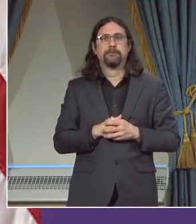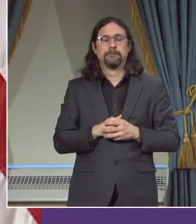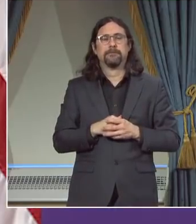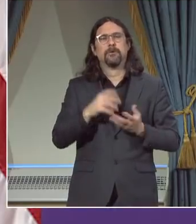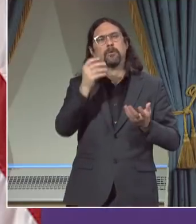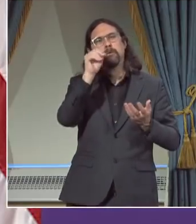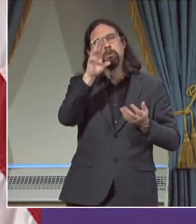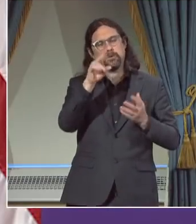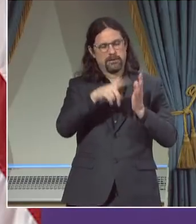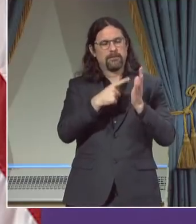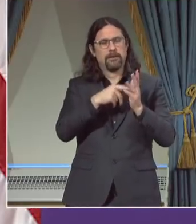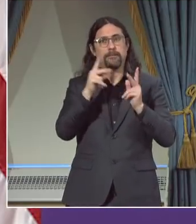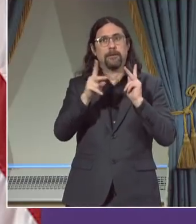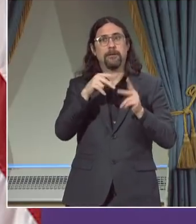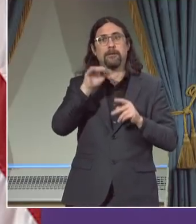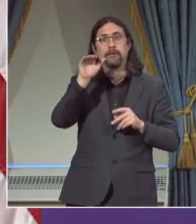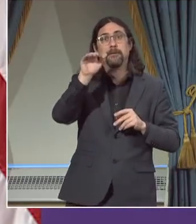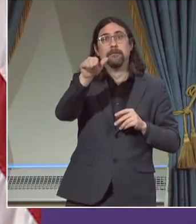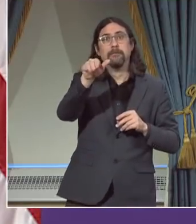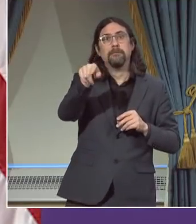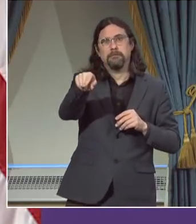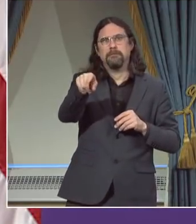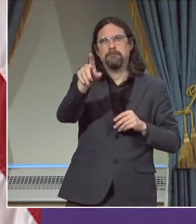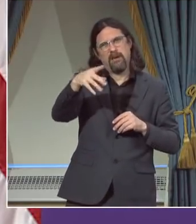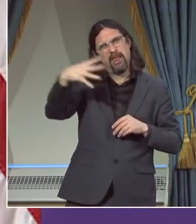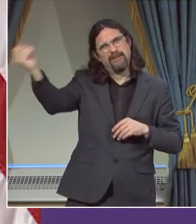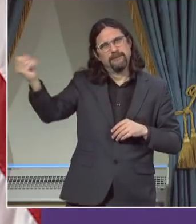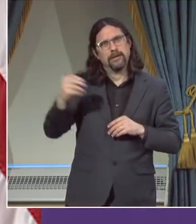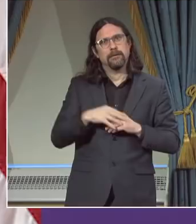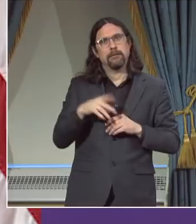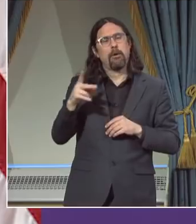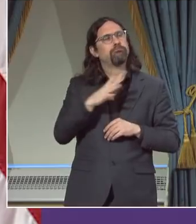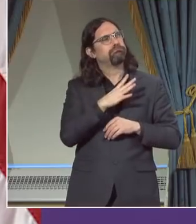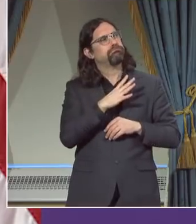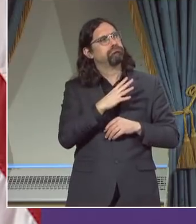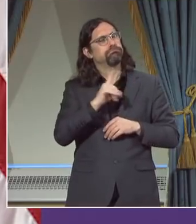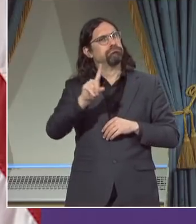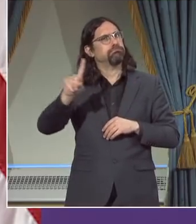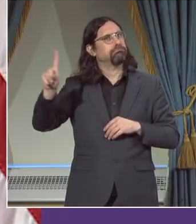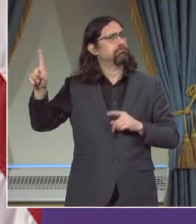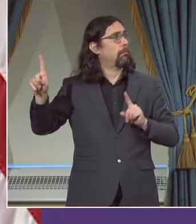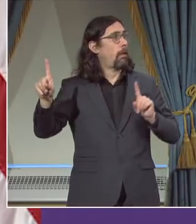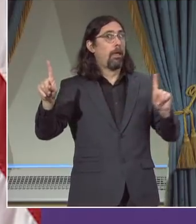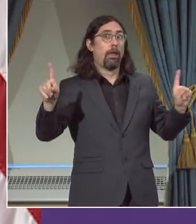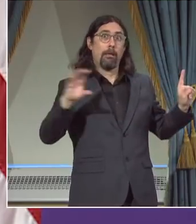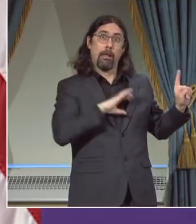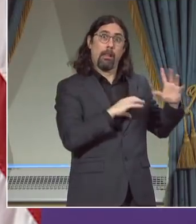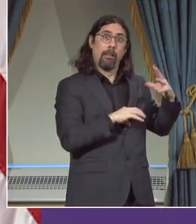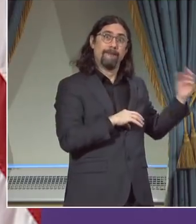HETY SAY THEY'RE DOING IT AND THEN COMEA BCK RIG HT AWAY, I'M COMFORTABLE AT THIS POINT THAT THEY WILL BE FINED. MY UNDERANSTDIGN